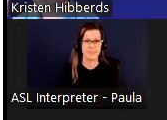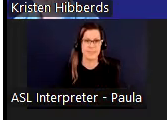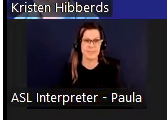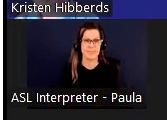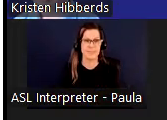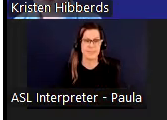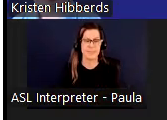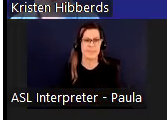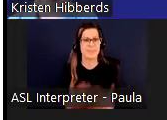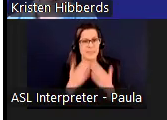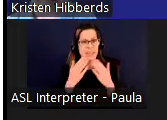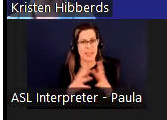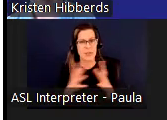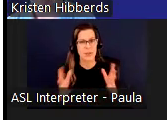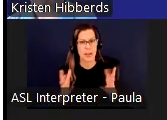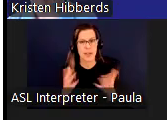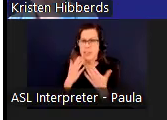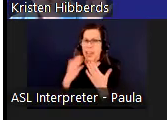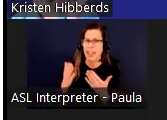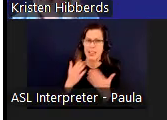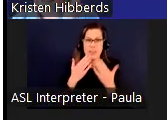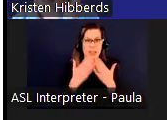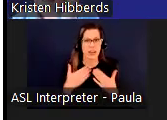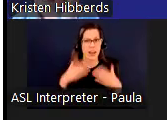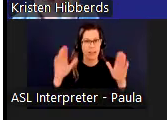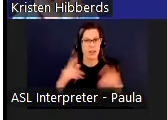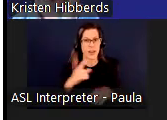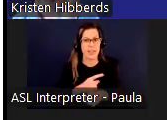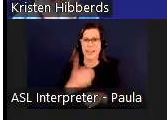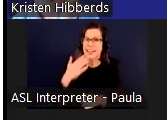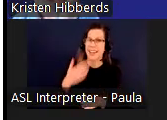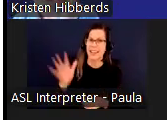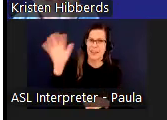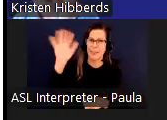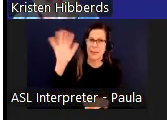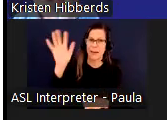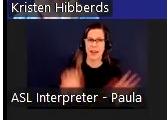Thanks so much. Thank you. Have a great day, everyone. Thank you. Yeah, thank you.